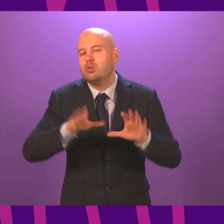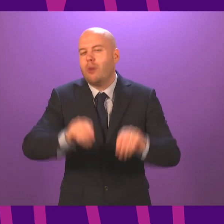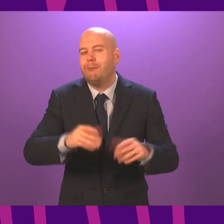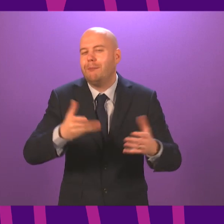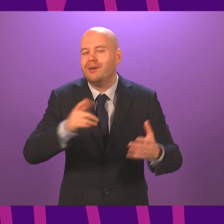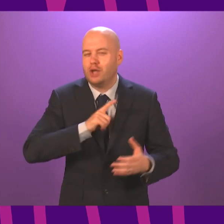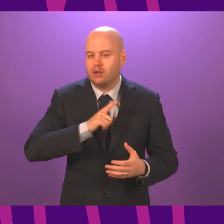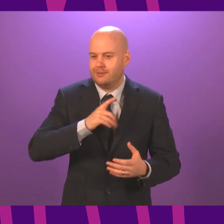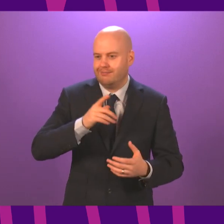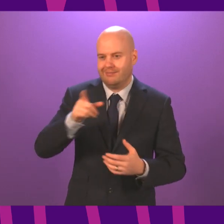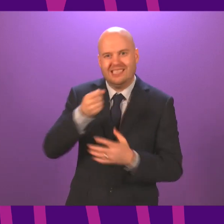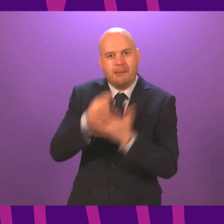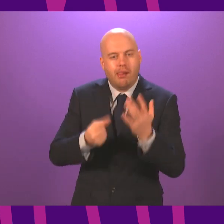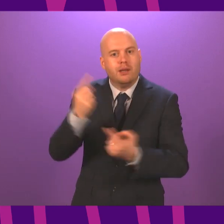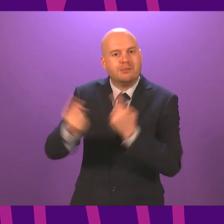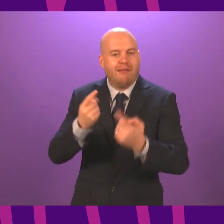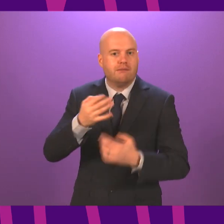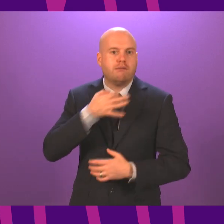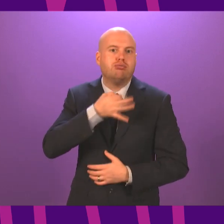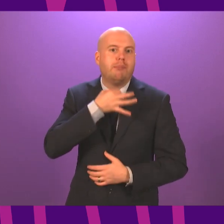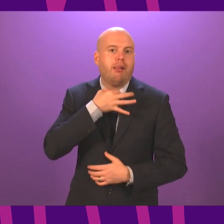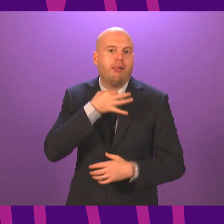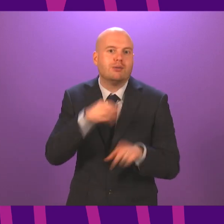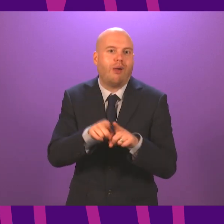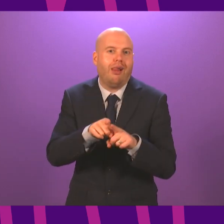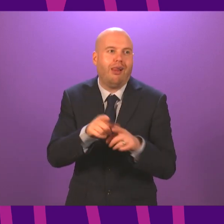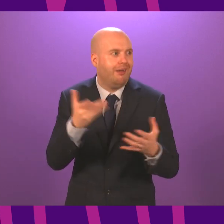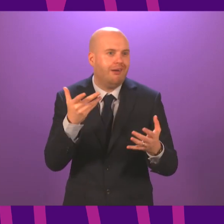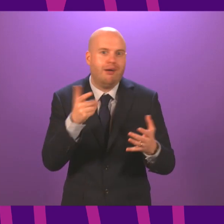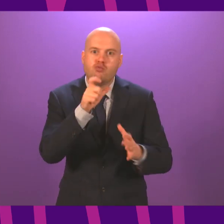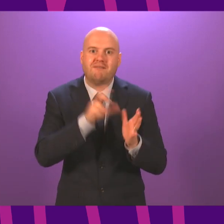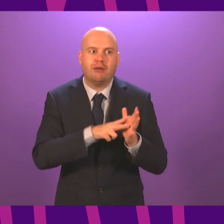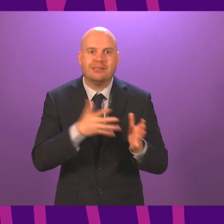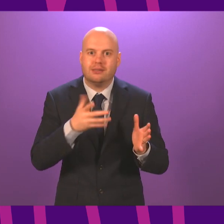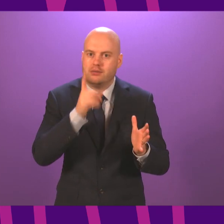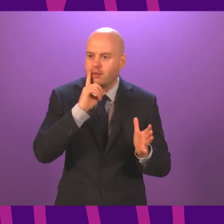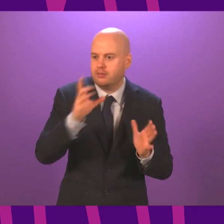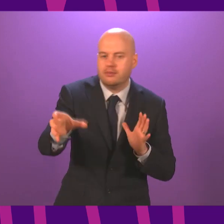are among the most vulnerable in our society. That was a real difficulty for the programme,